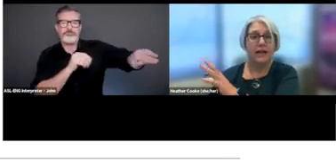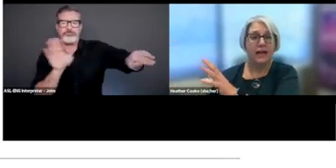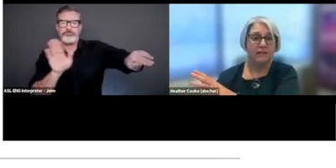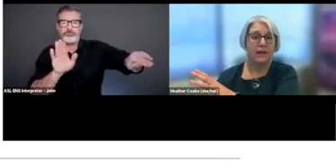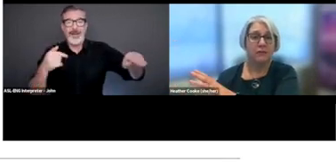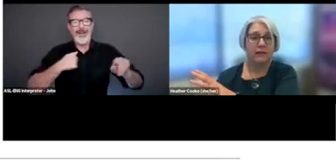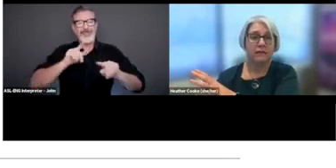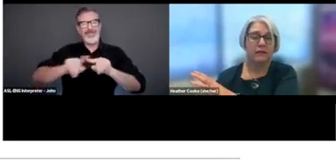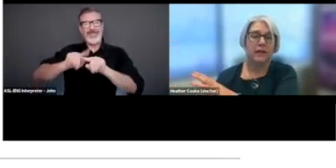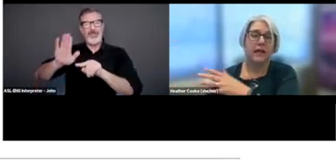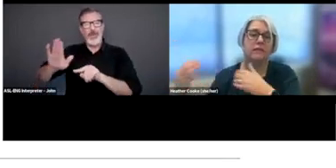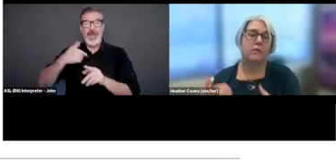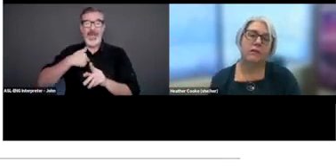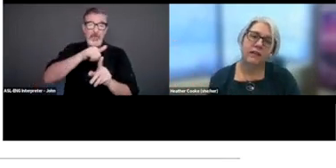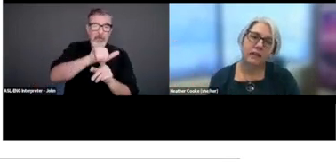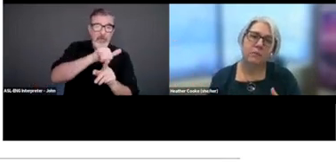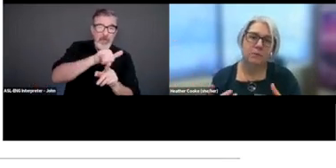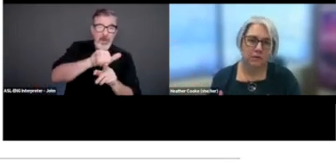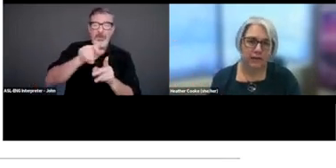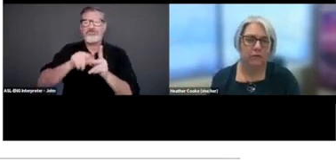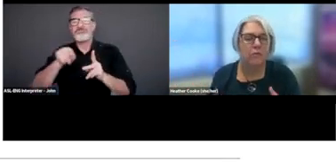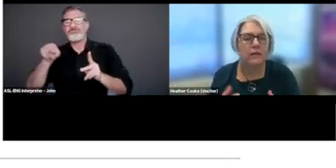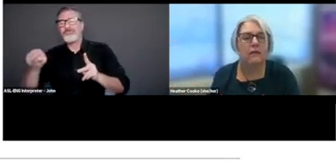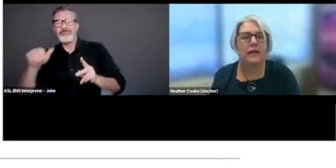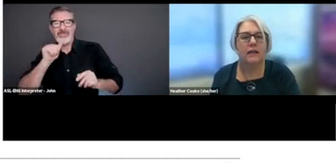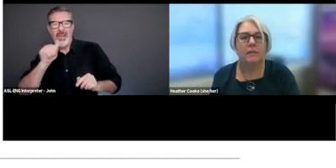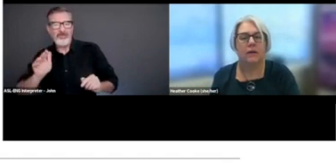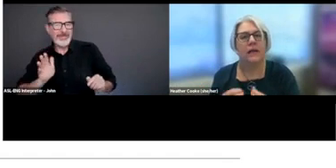civility at the other end. And so when we're thinking about